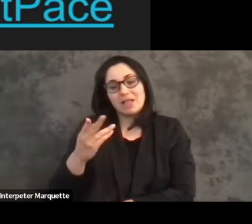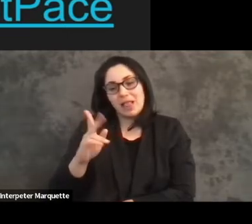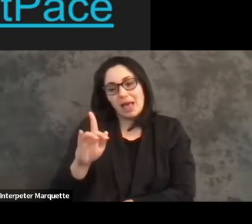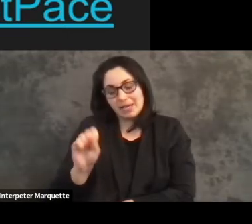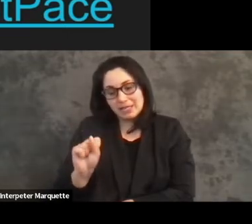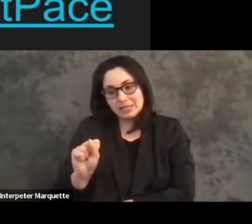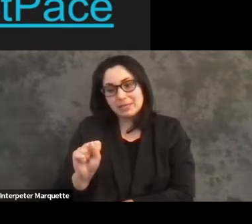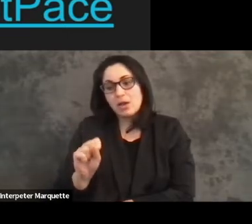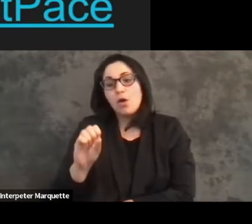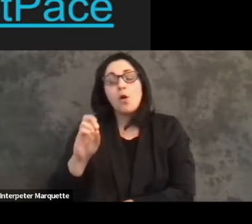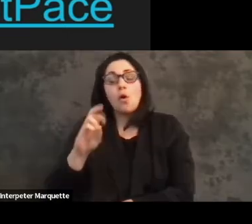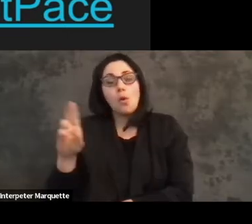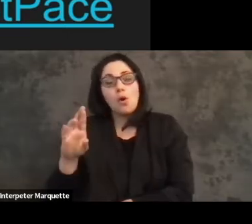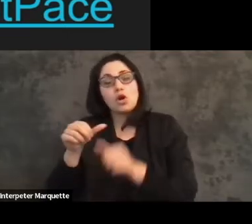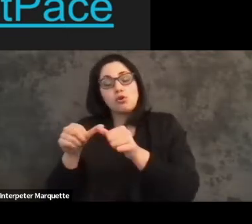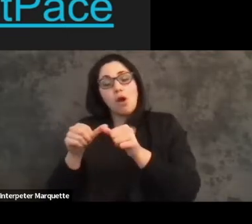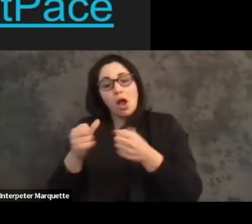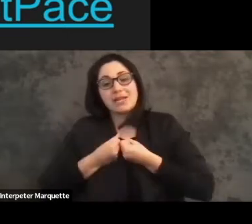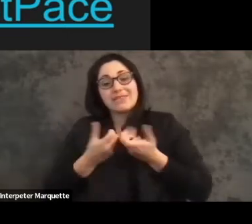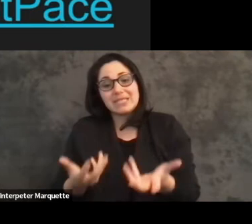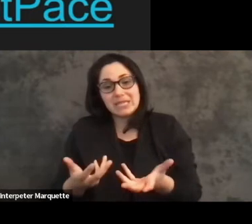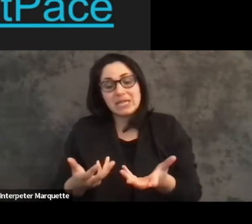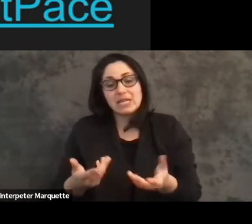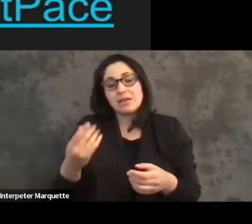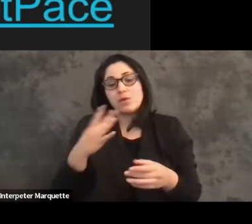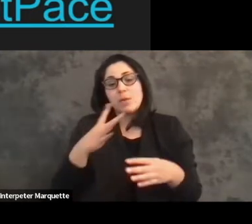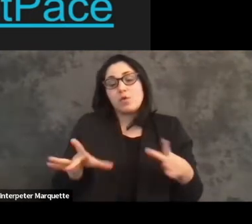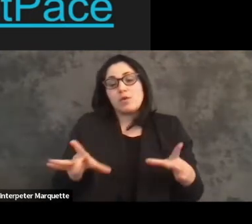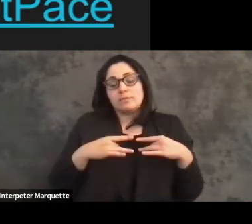I've had for a long time. If you've had COVID, or even if you don't know if you have but